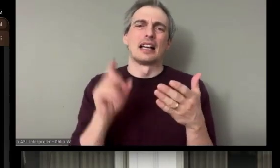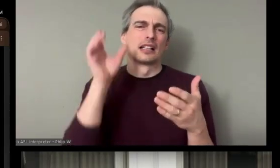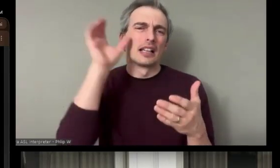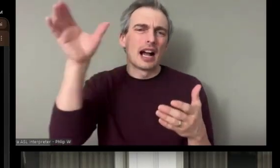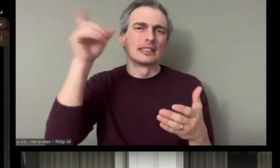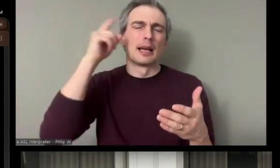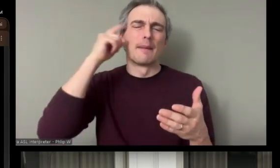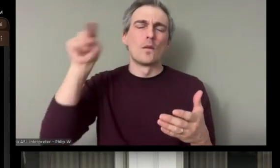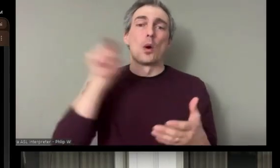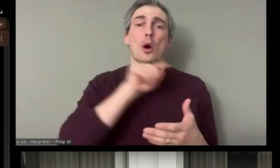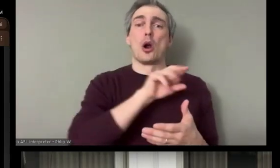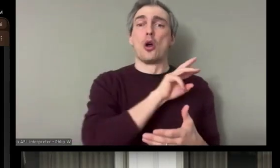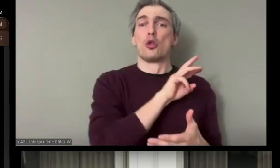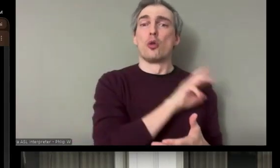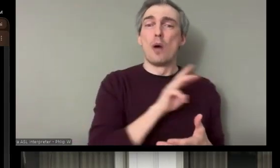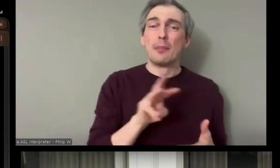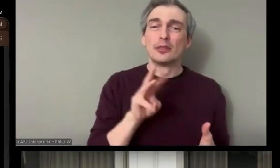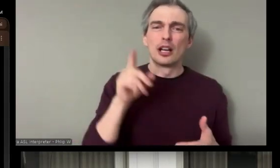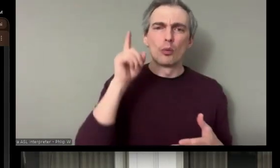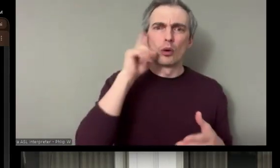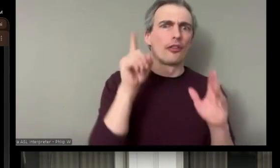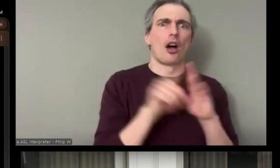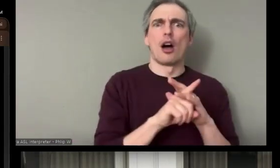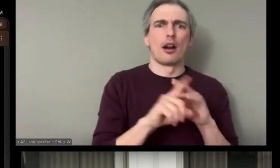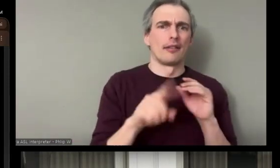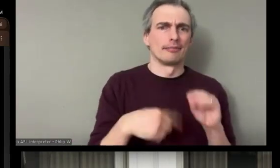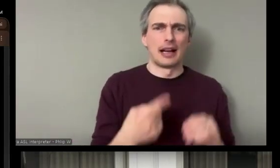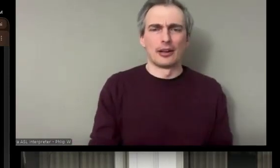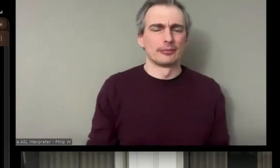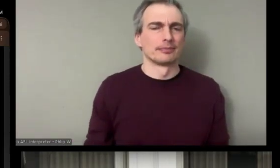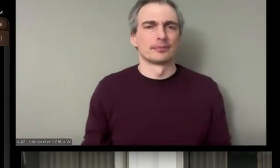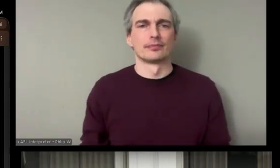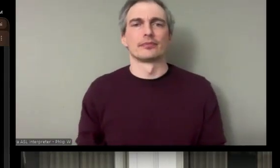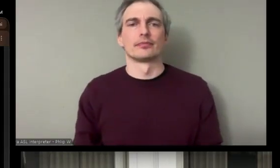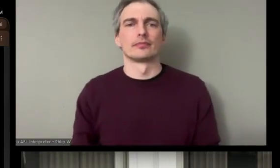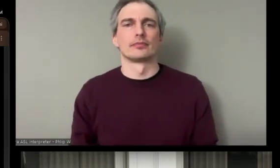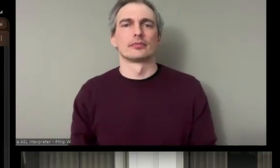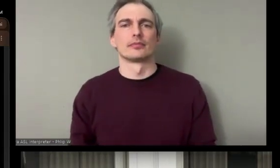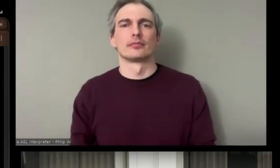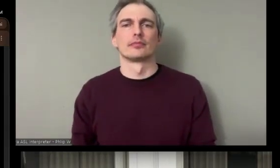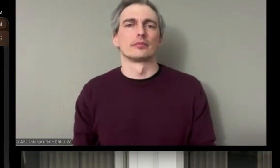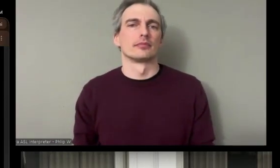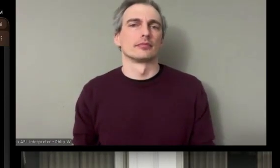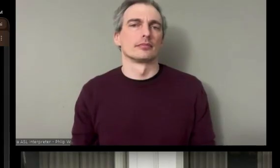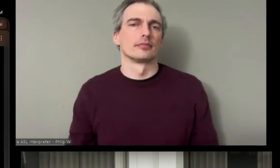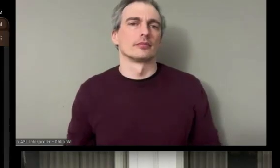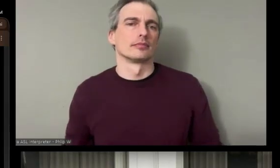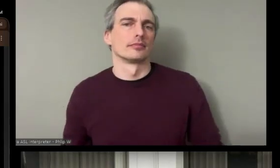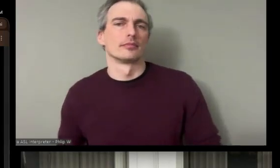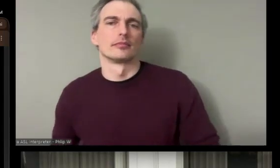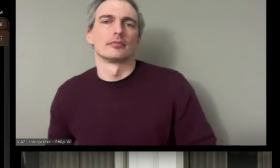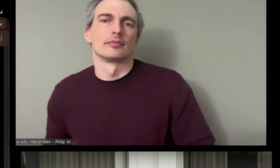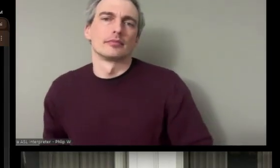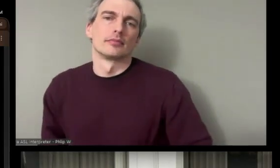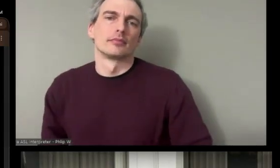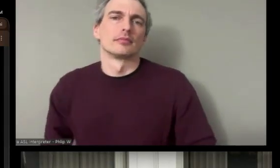So you can see the shadow. And it does look, you know, darker, on other ones. But then I can run over it, and ta-da!